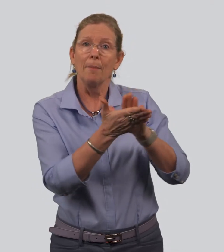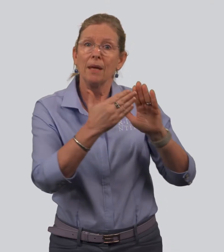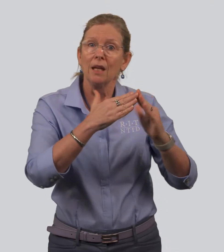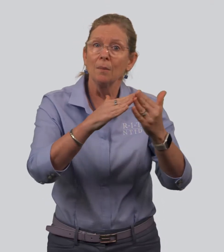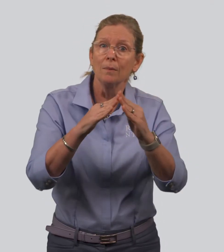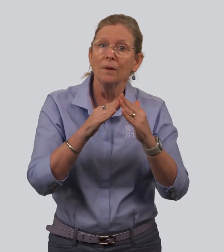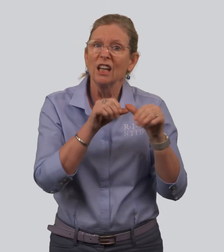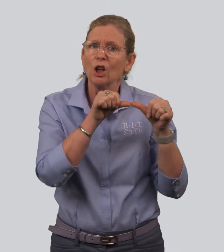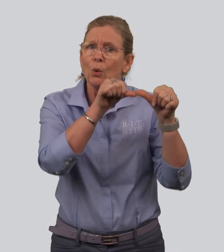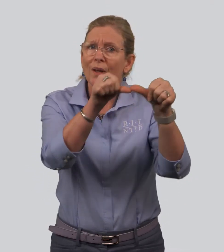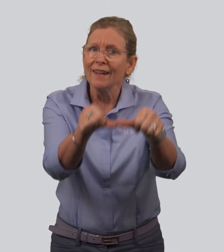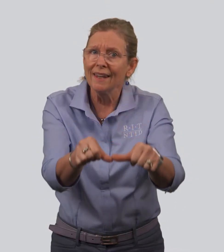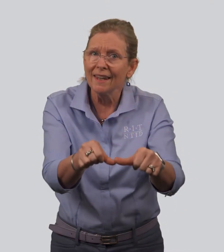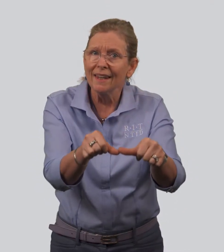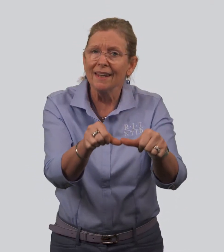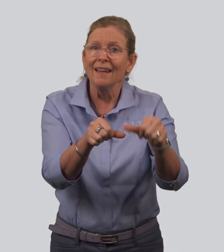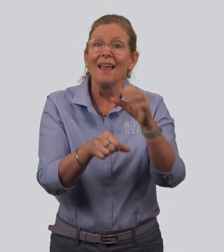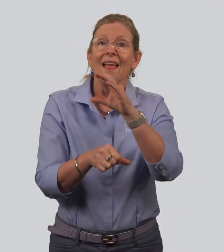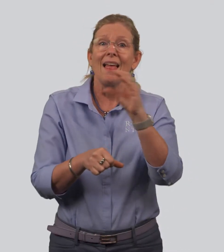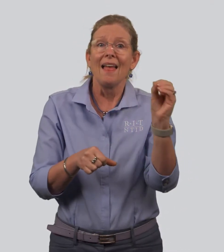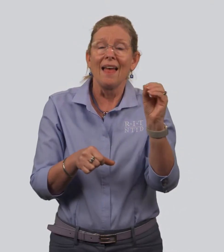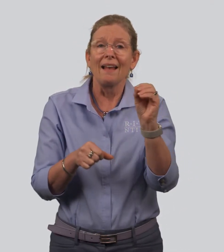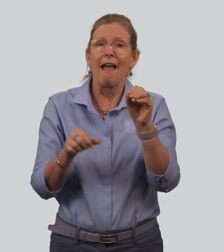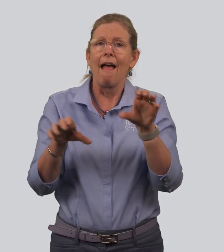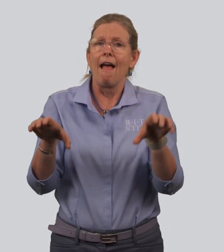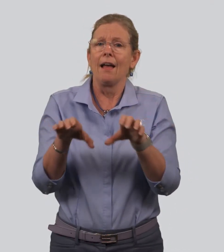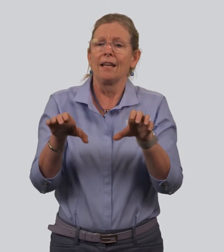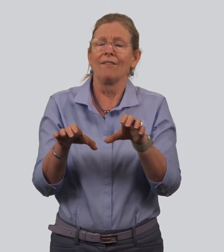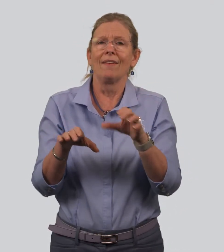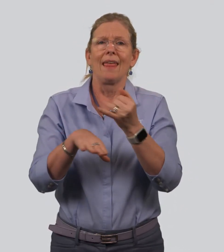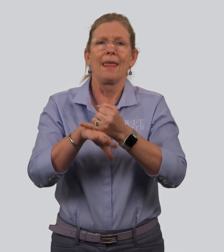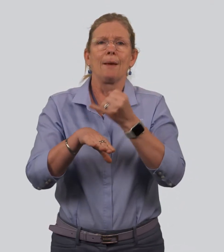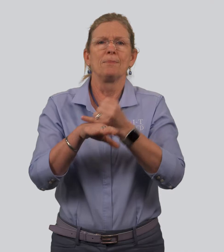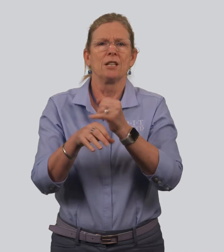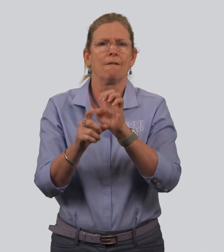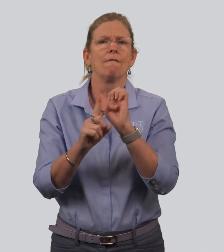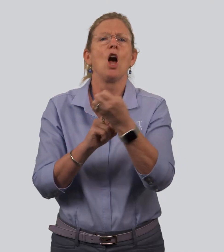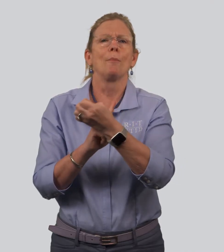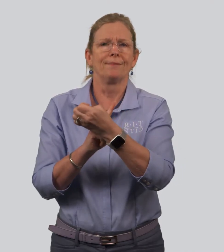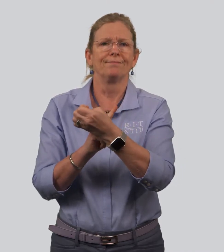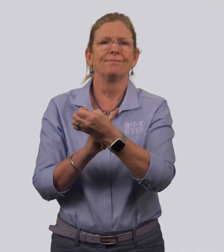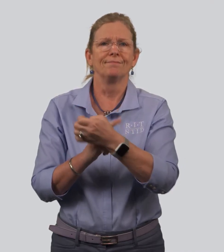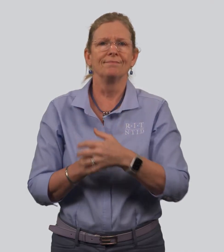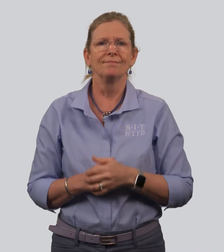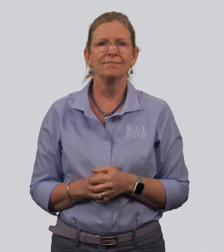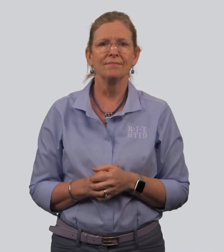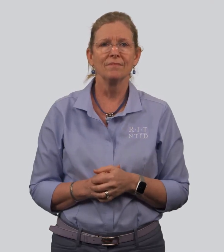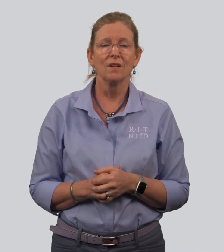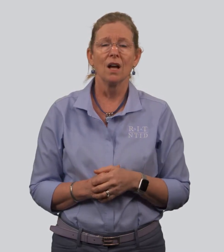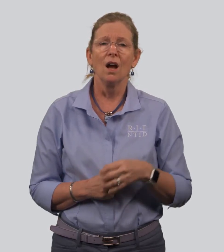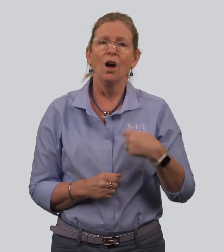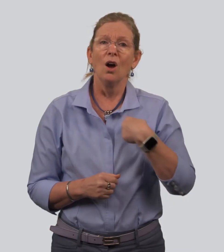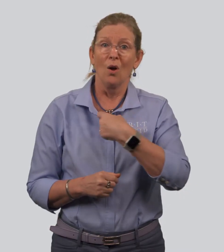academic continuity, and an active campus environment.